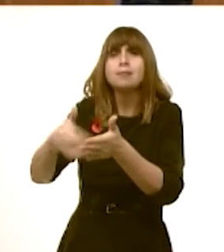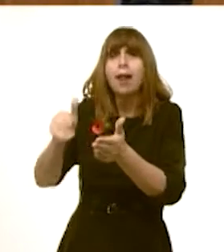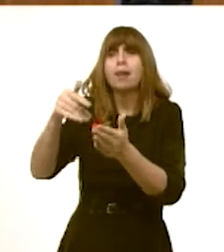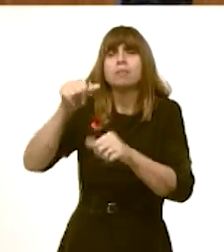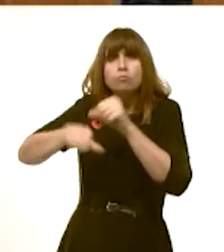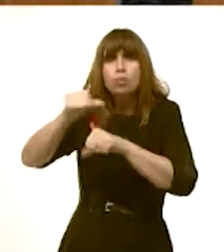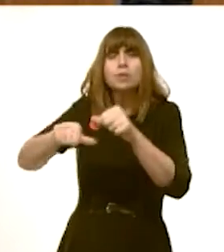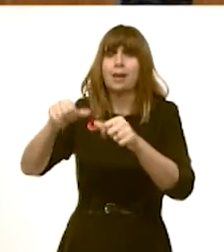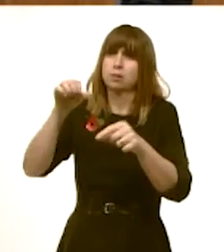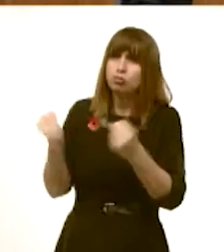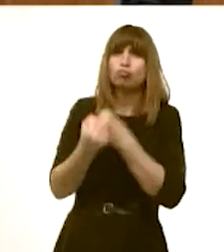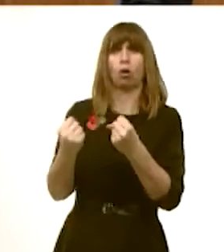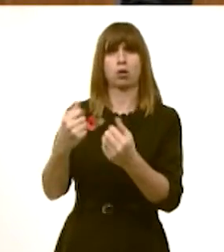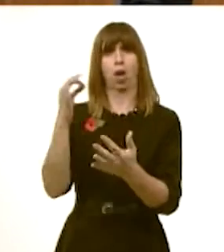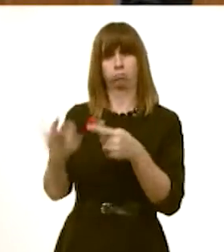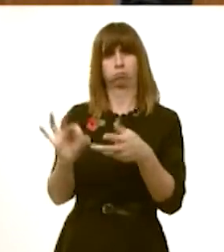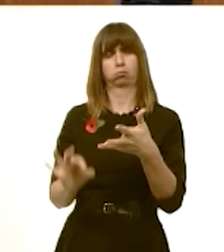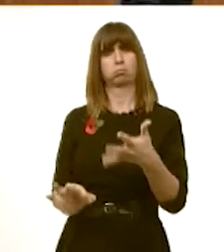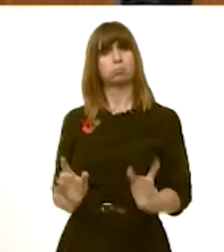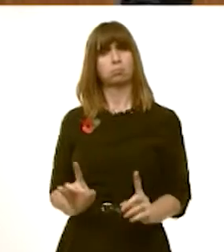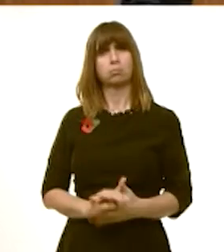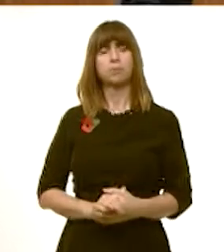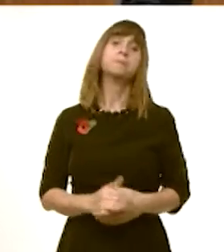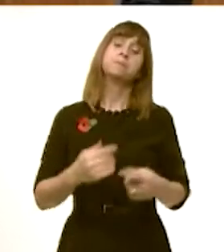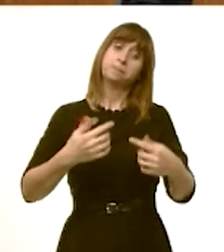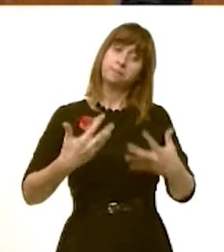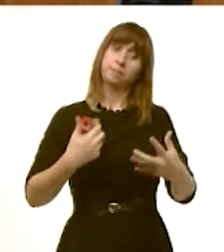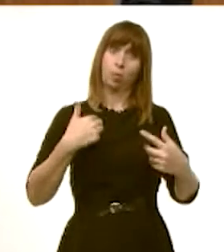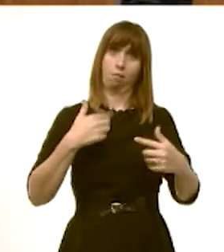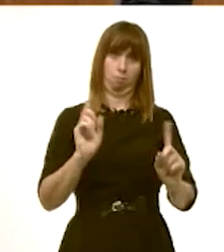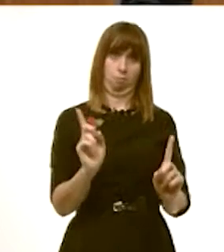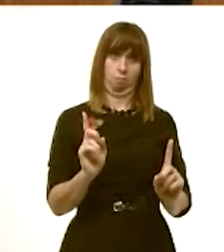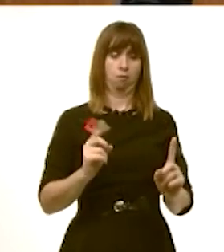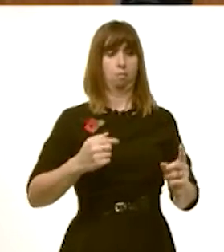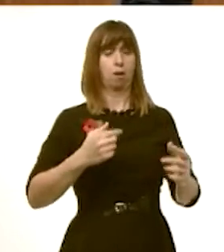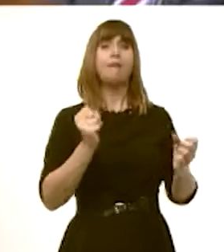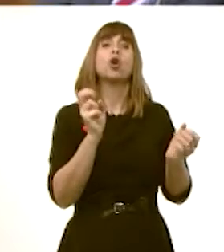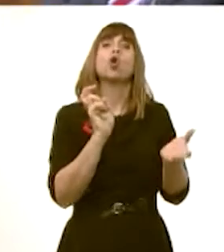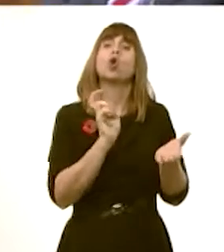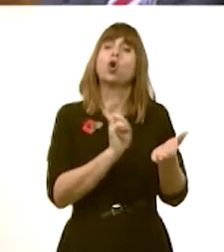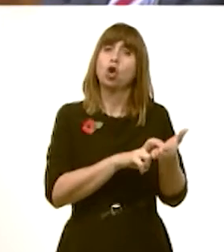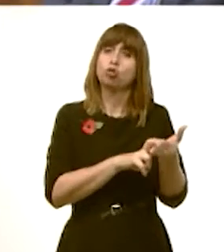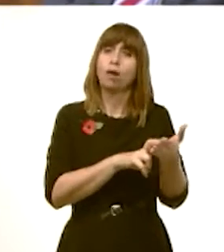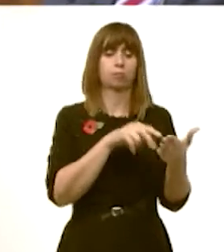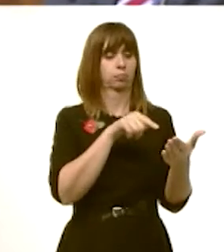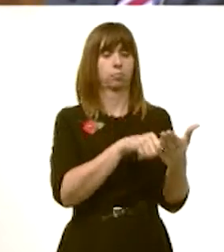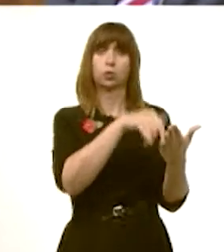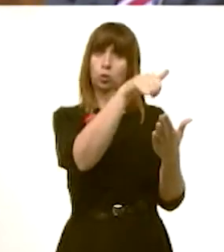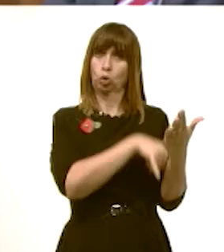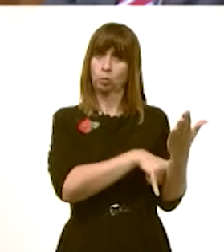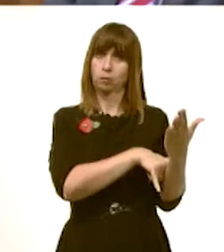Carwyn Jones: At present, we are reviewing the model contractual documents as regards